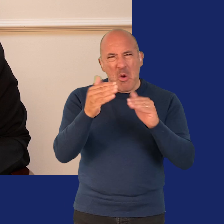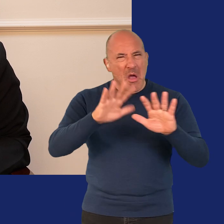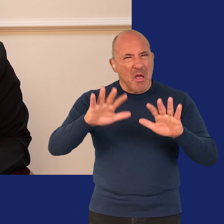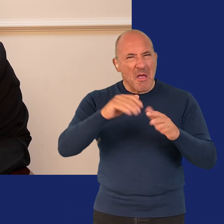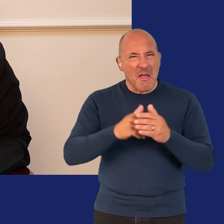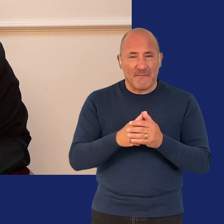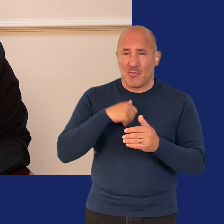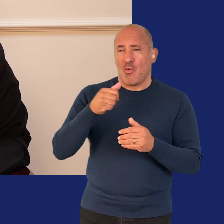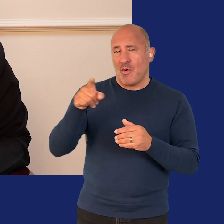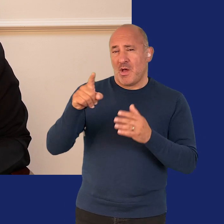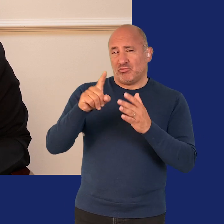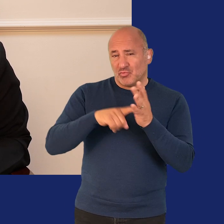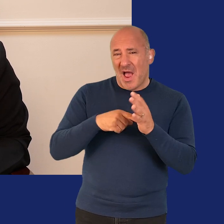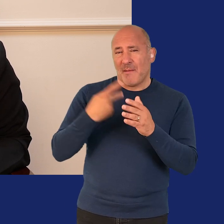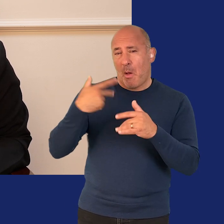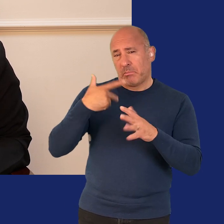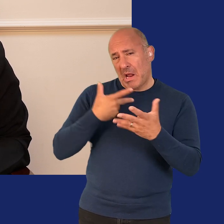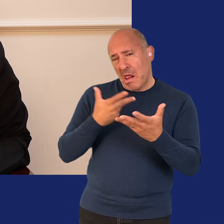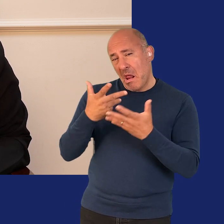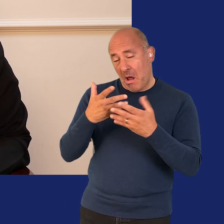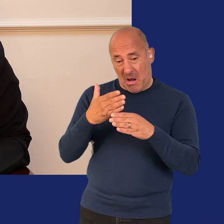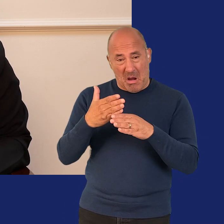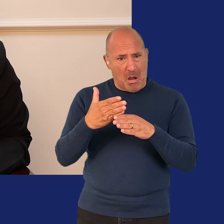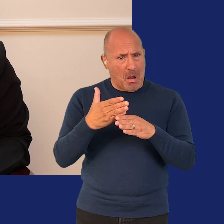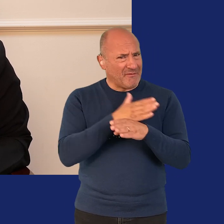Um, I know Jane and I had kind of had discussions probably pre Covid. Mm-hmm.